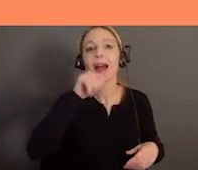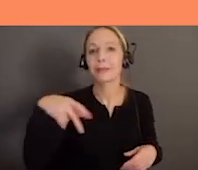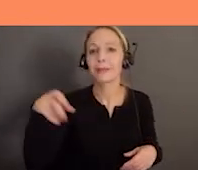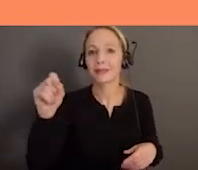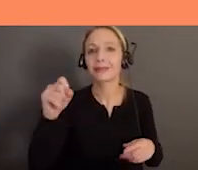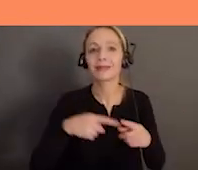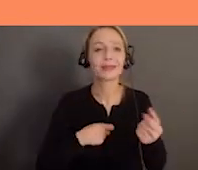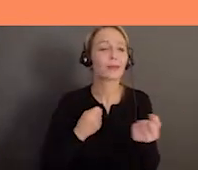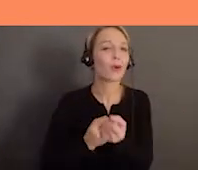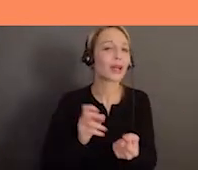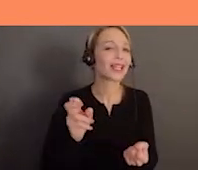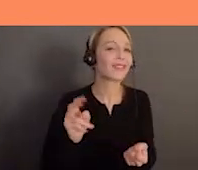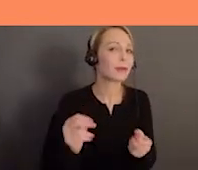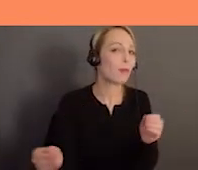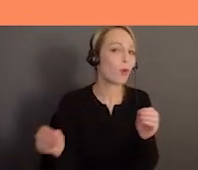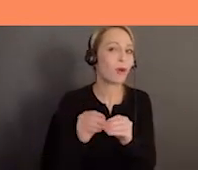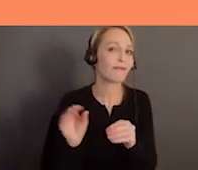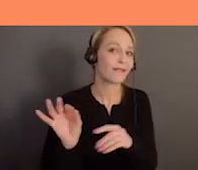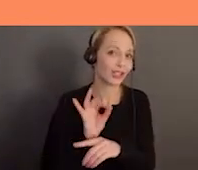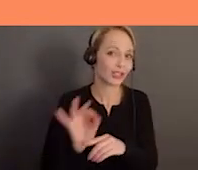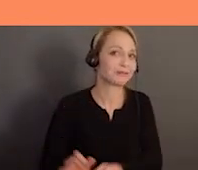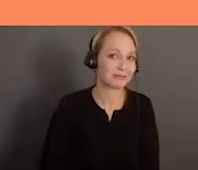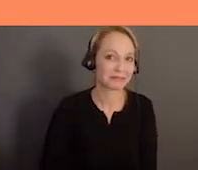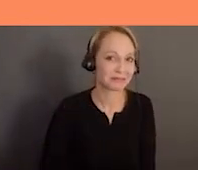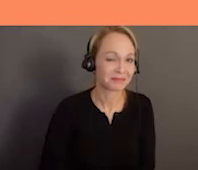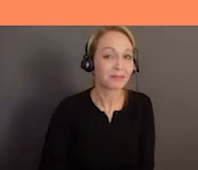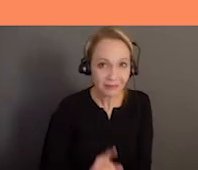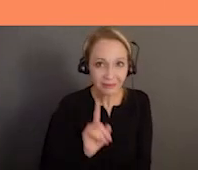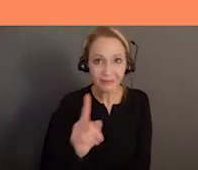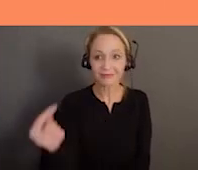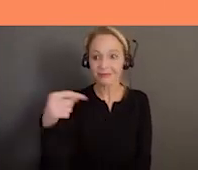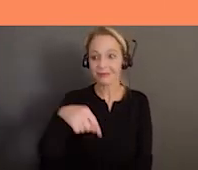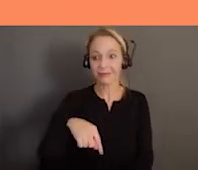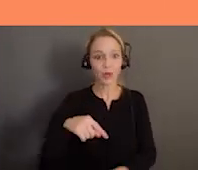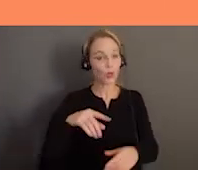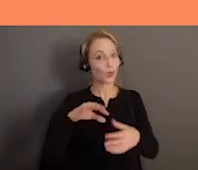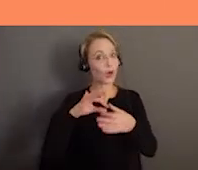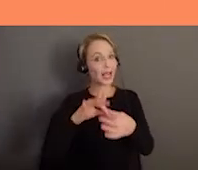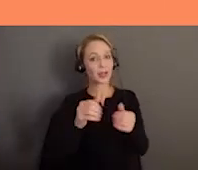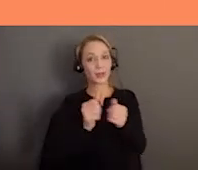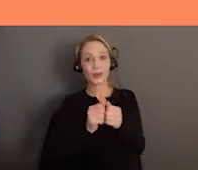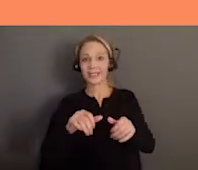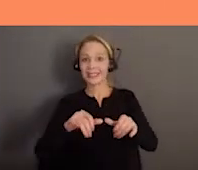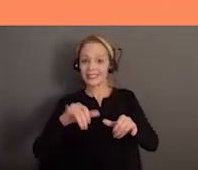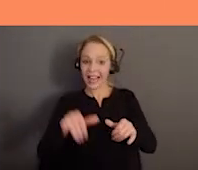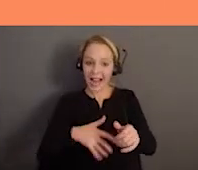WHEN IT COMES TO STAYING UPDATED ON ALL OF THIS, WE